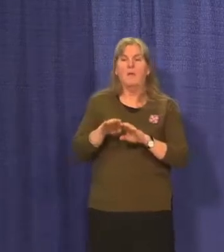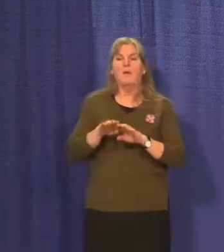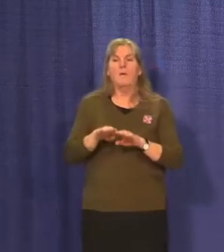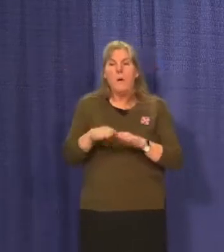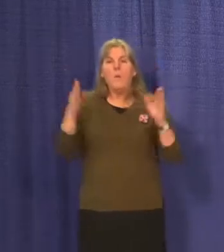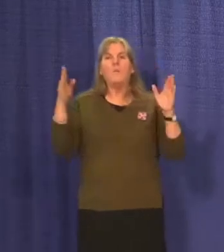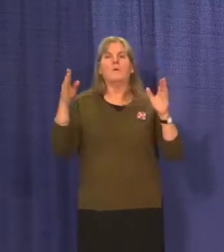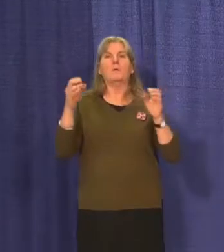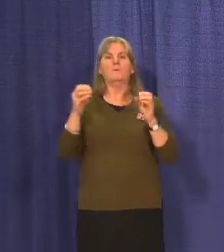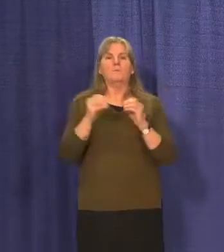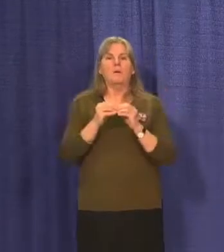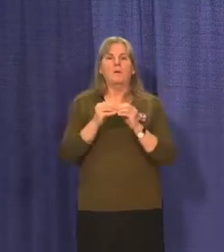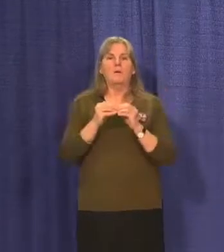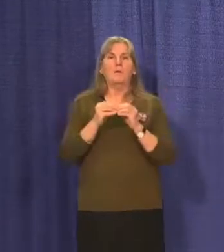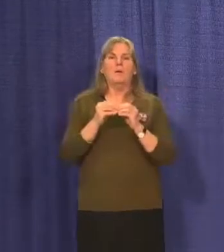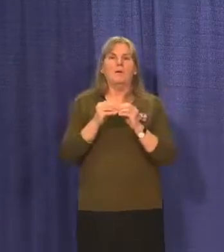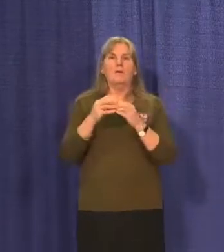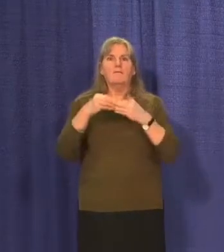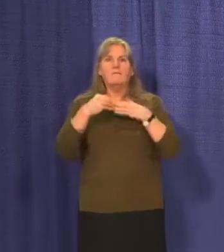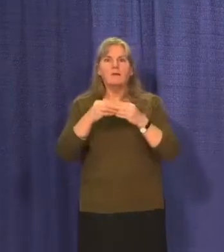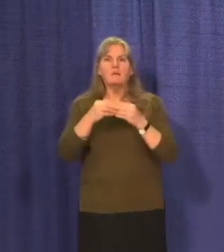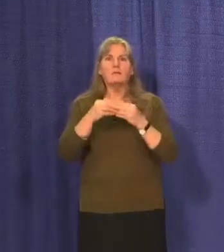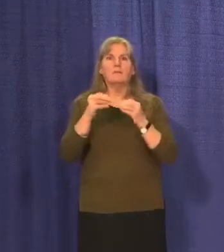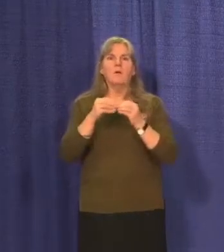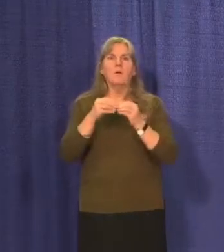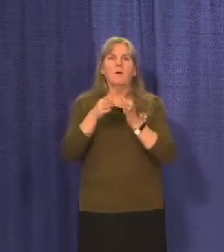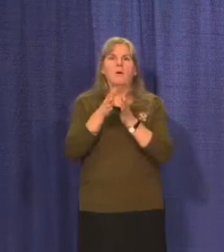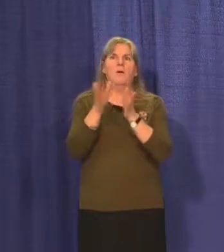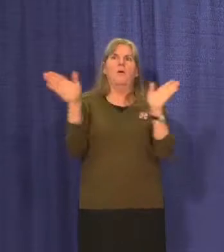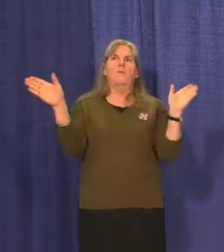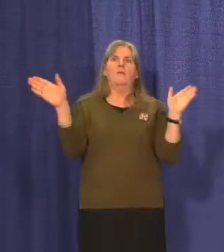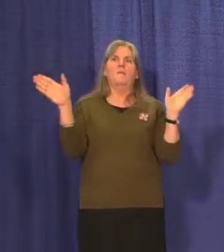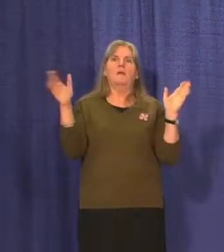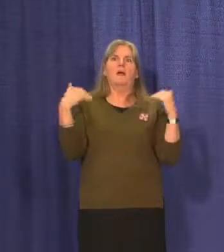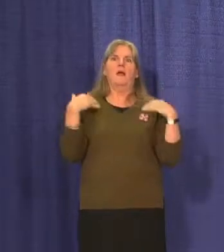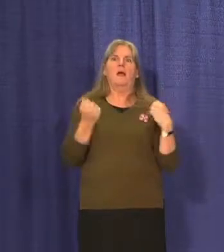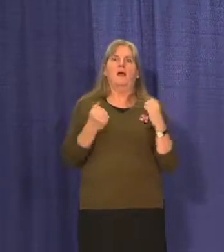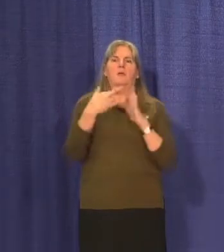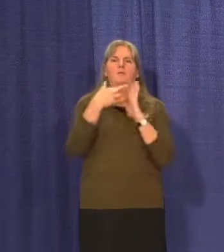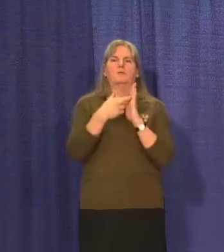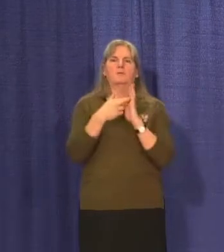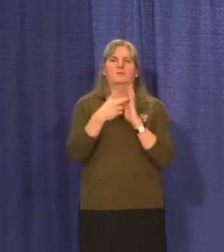lift public health measures. Clearly we are working to eventually make recommendations